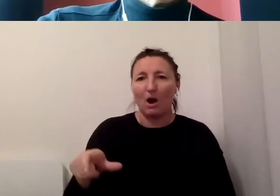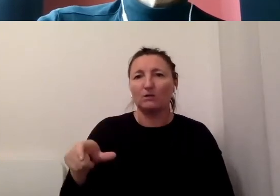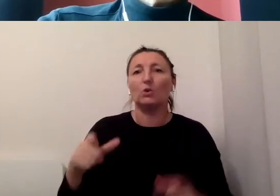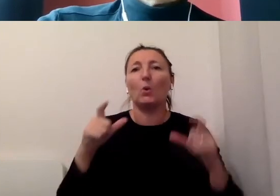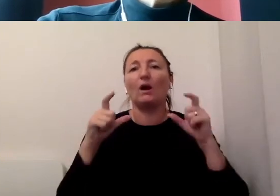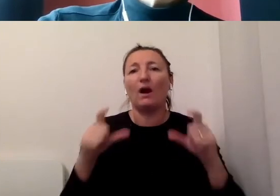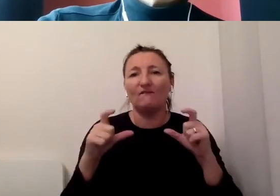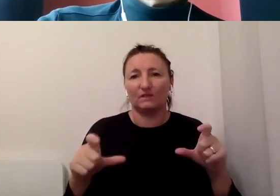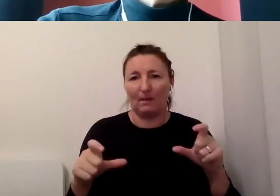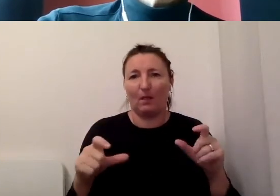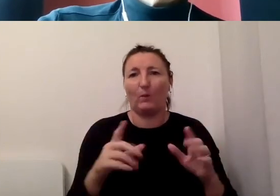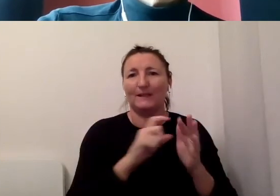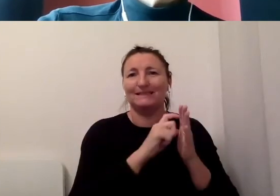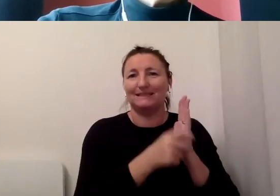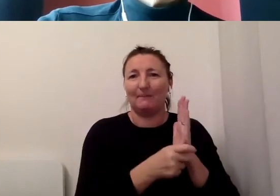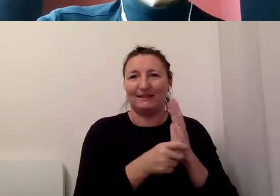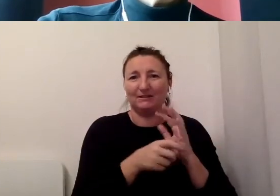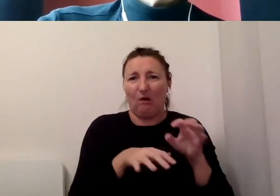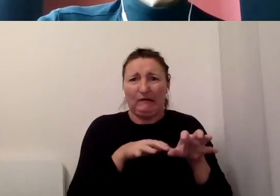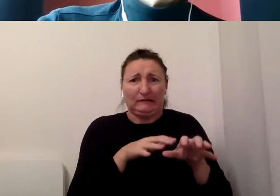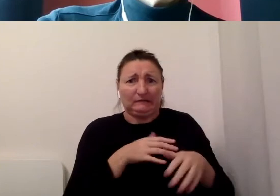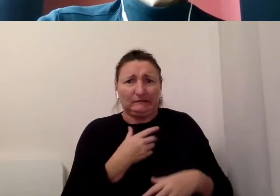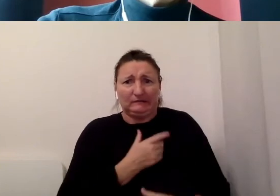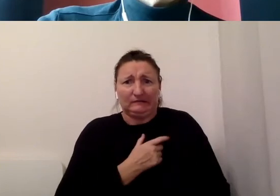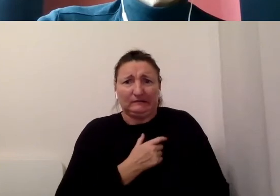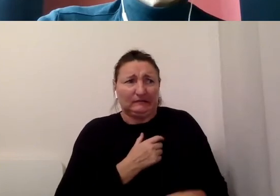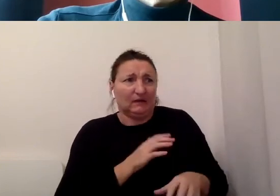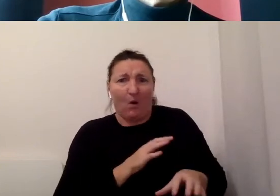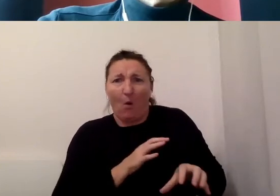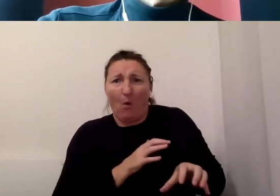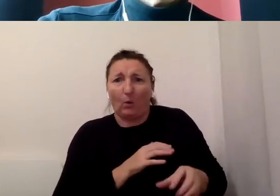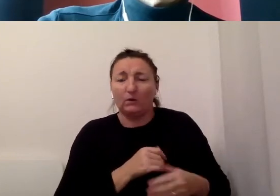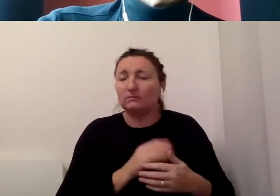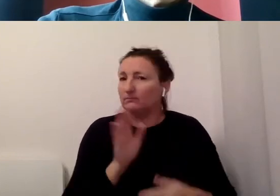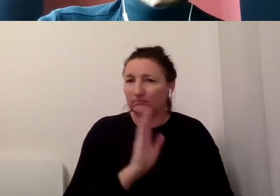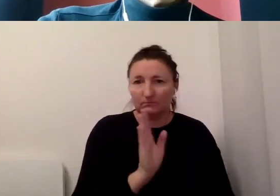as that does happen with some people. I’m also looking for someone who's got a personality of